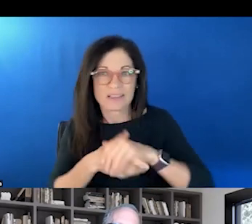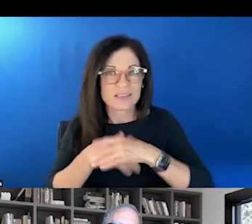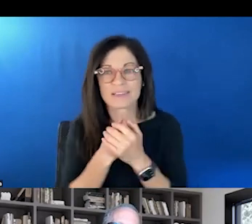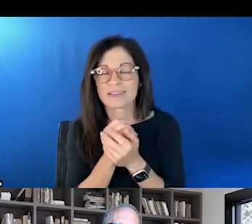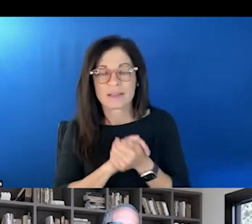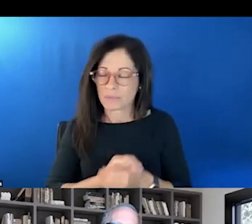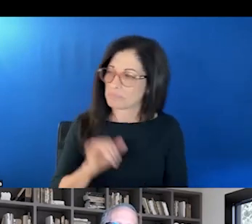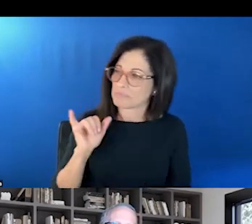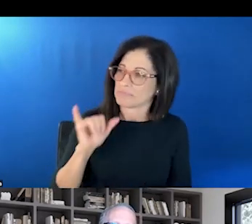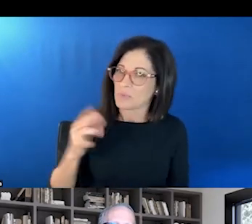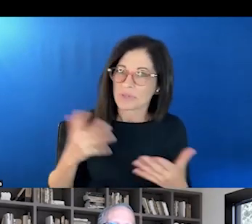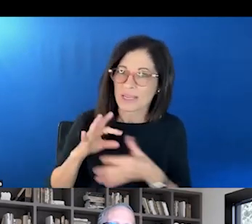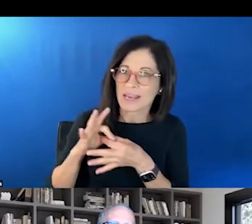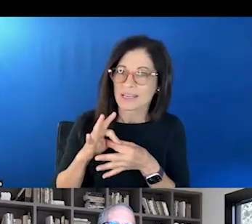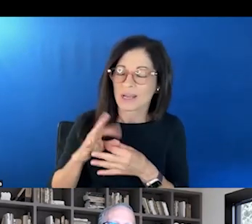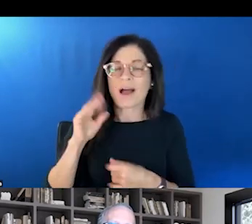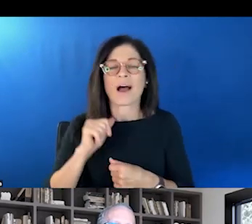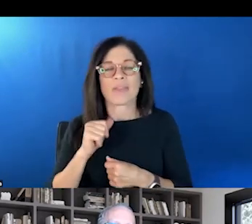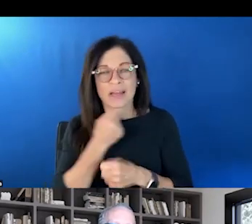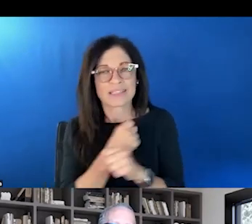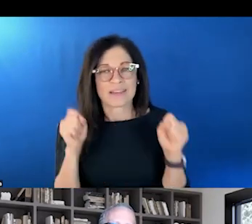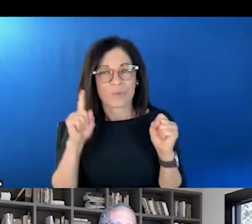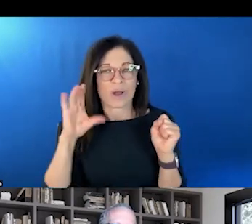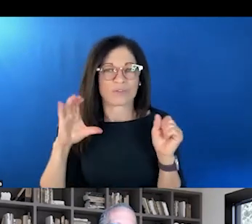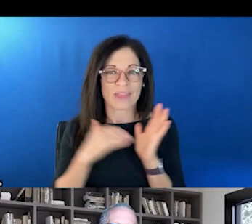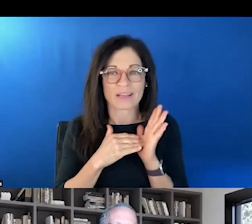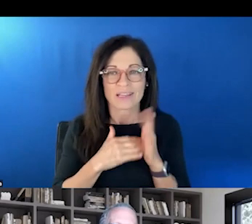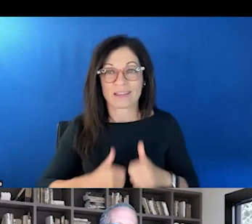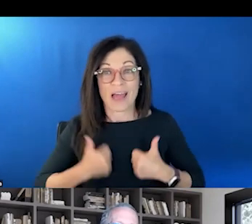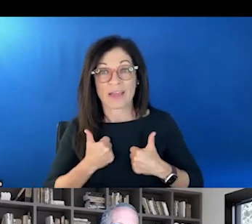THAT SAVING LIVES CAMPAIGN WAS ABOUT IMPROVEMENT.